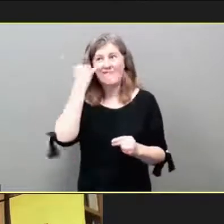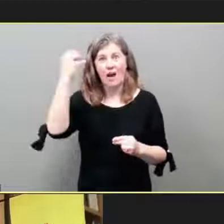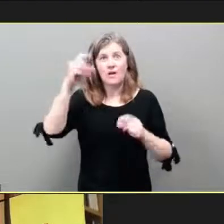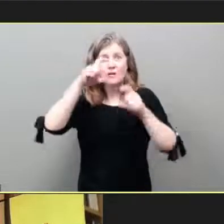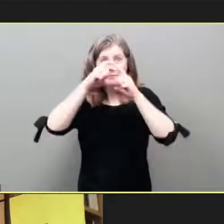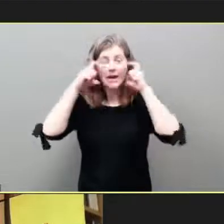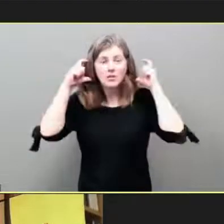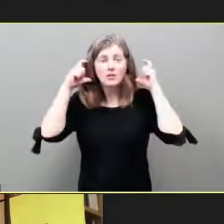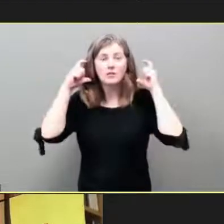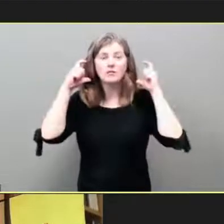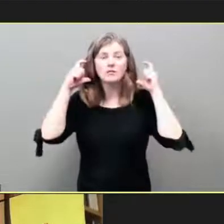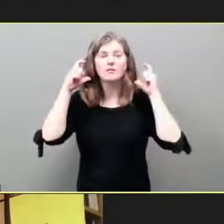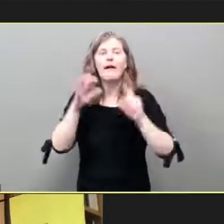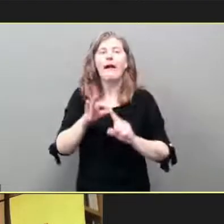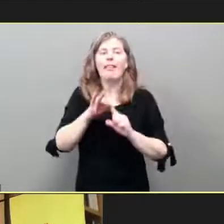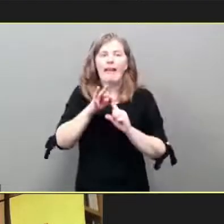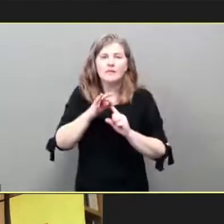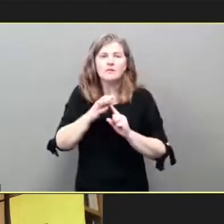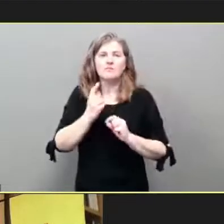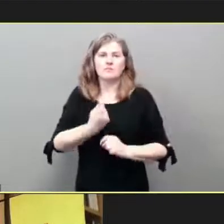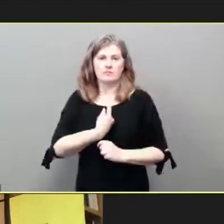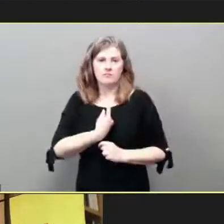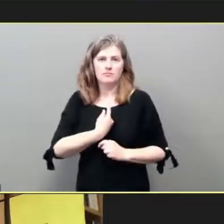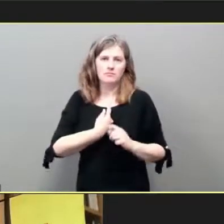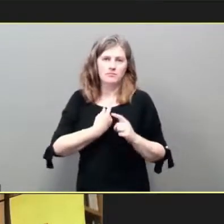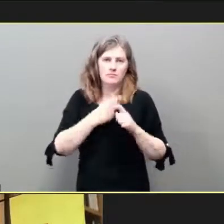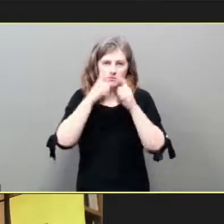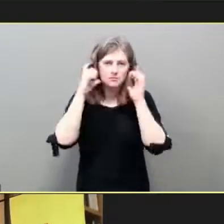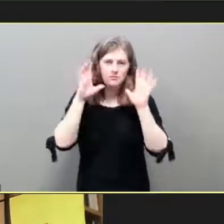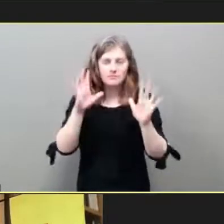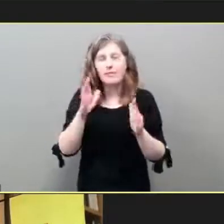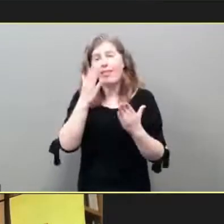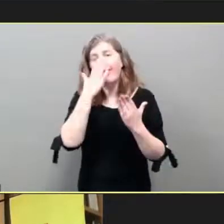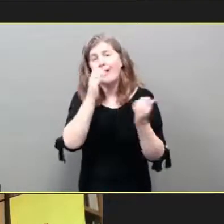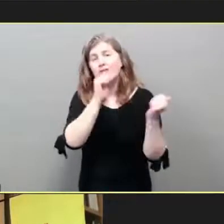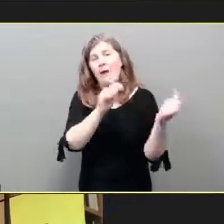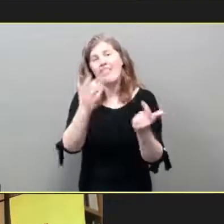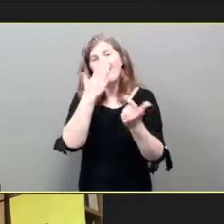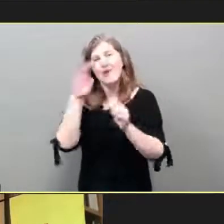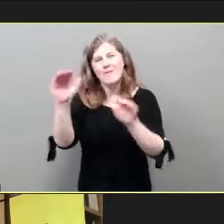it's one of the exclusions in our new mass guidance. Thanks everybody. Bye bye bye.